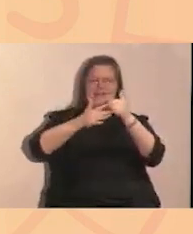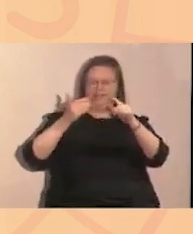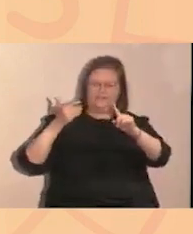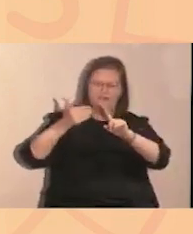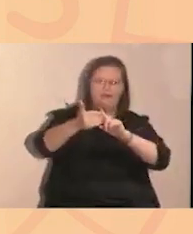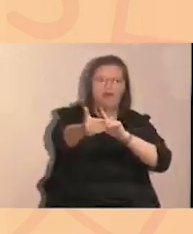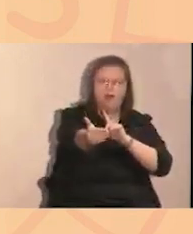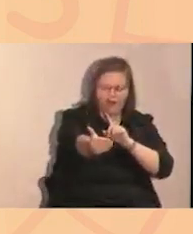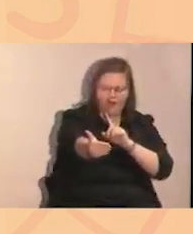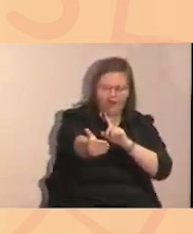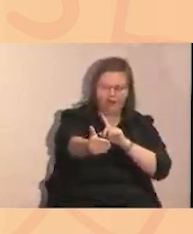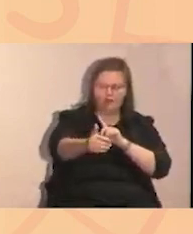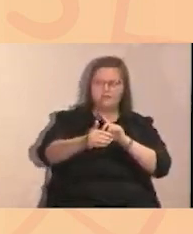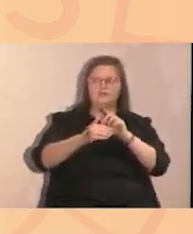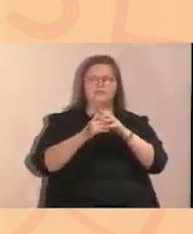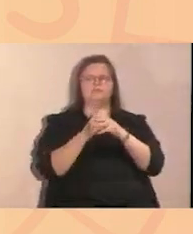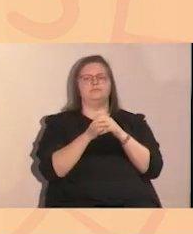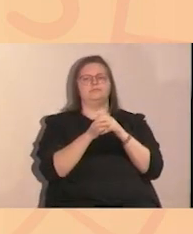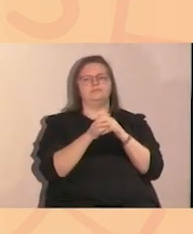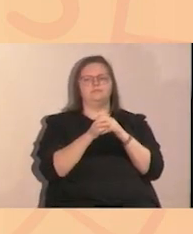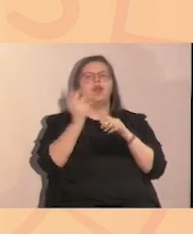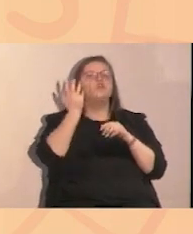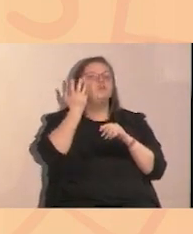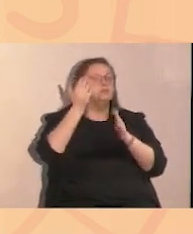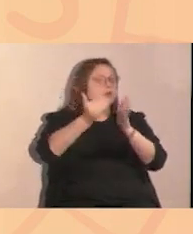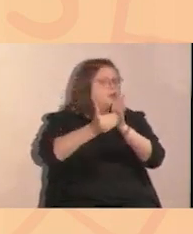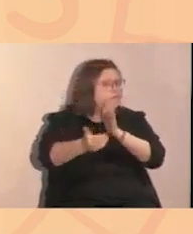Wait for it. The future is now.